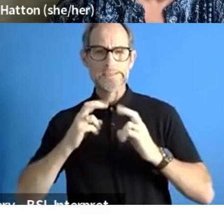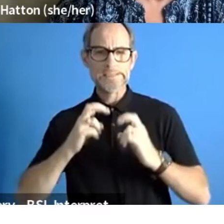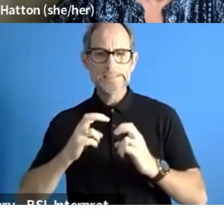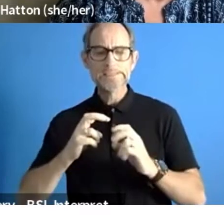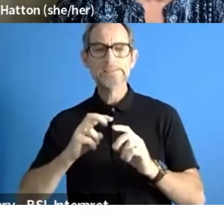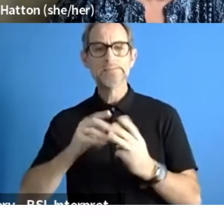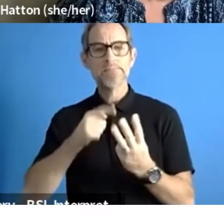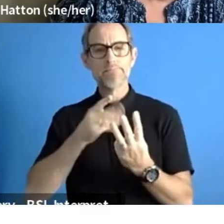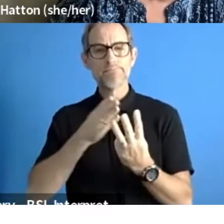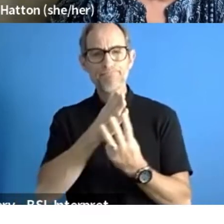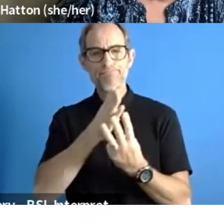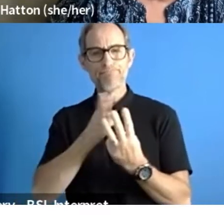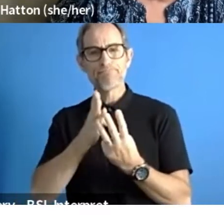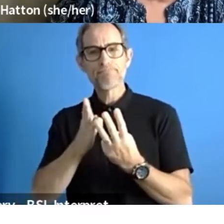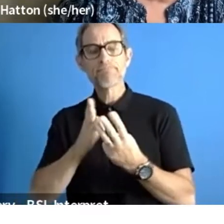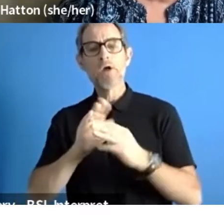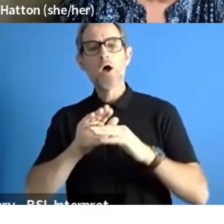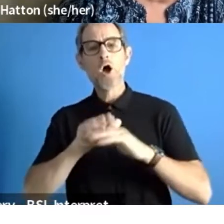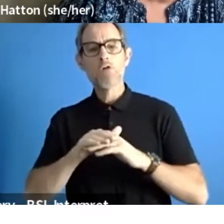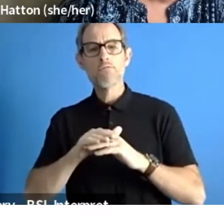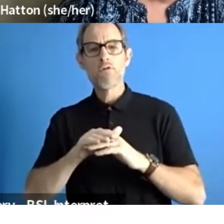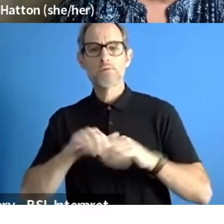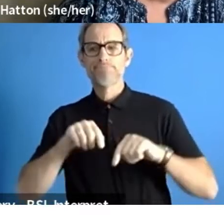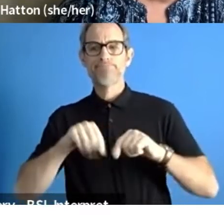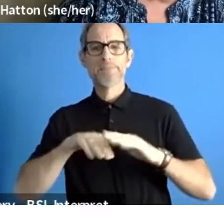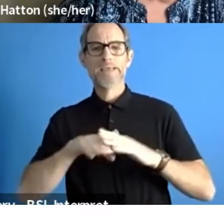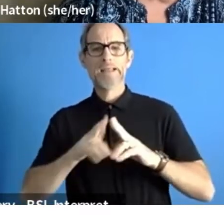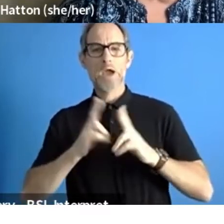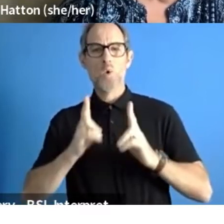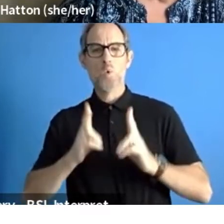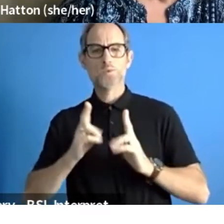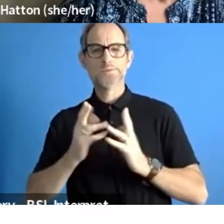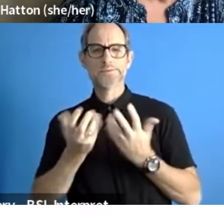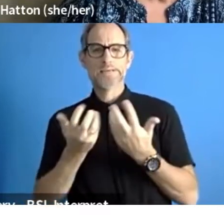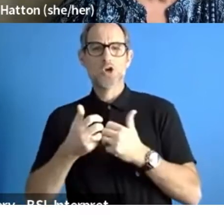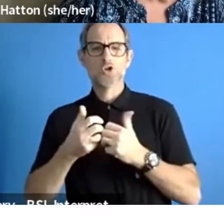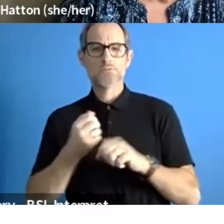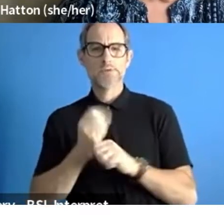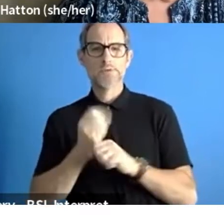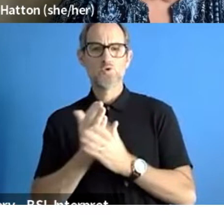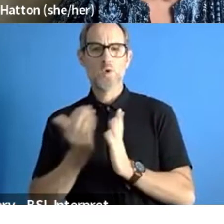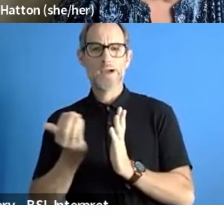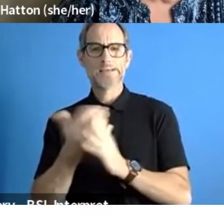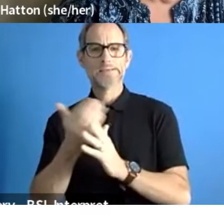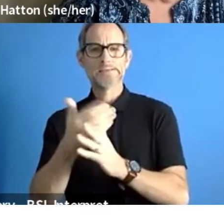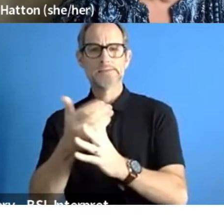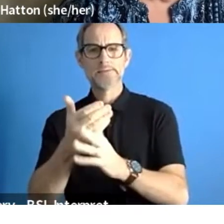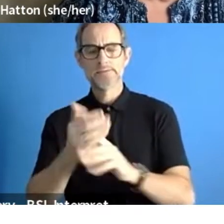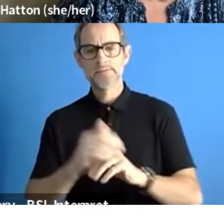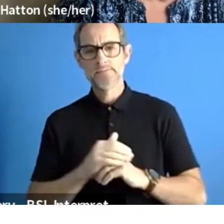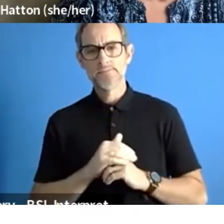internal tech and how to ensure that's accessible. As they go through their